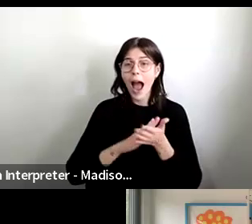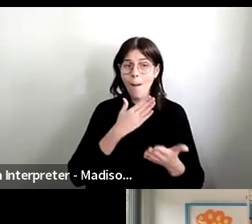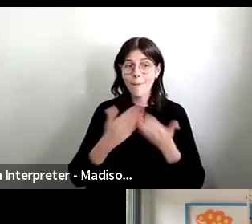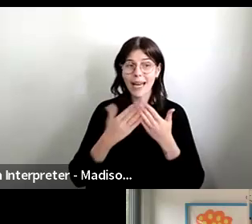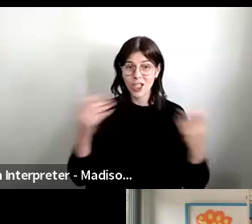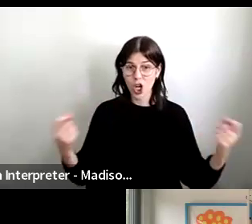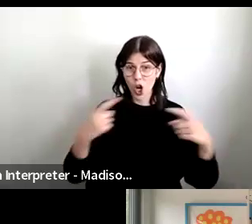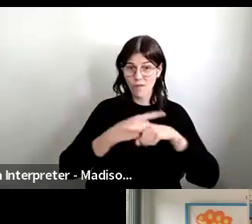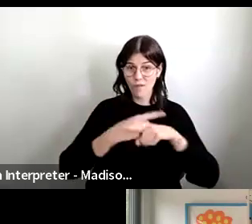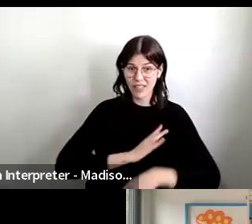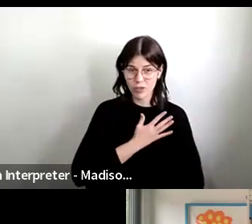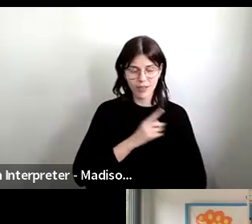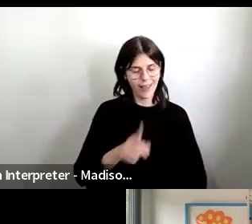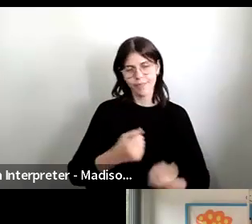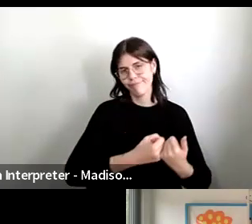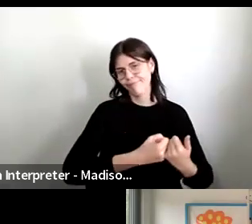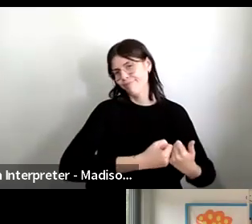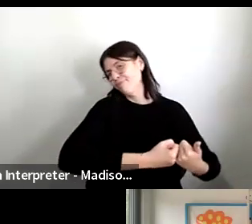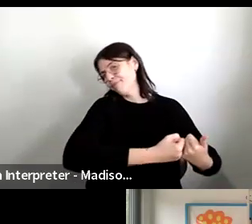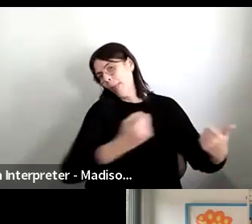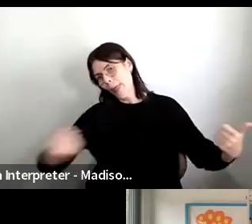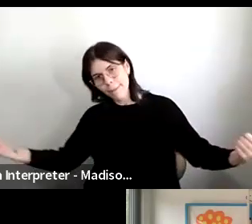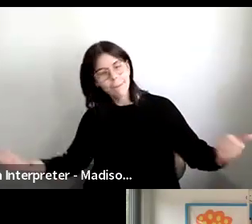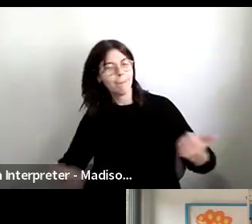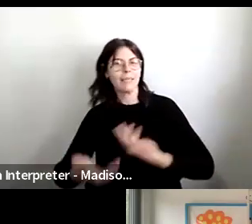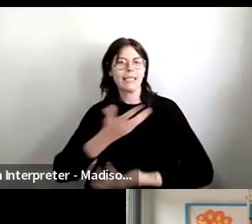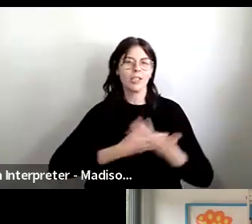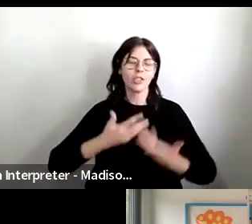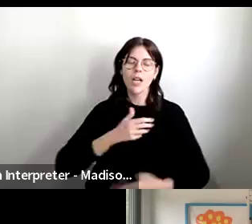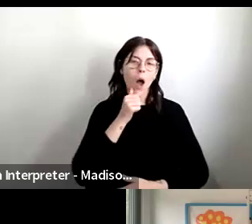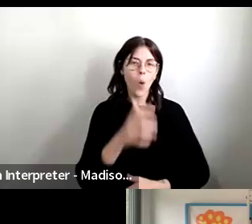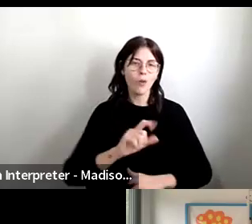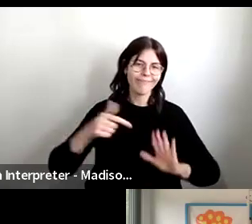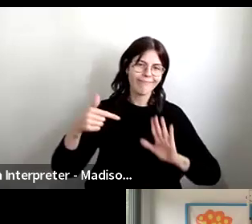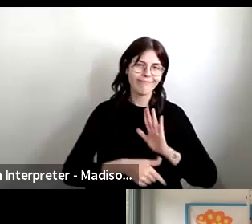is such a long discussion. I won't go too much into detail here except to say that the